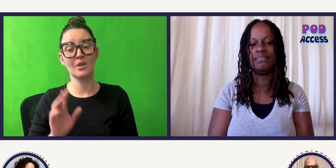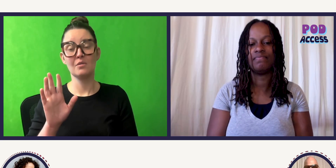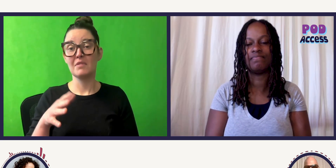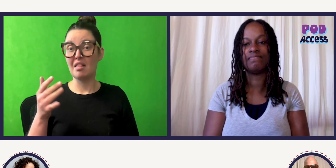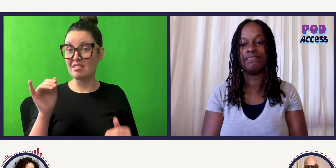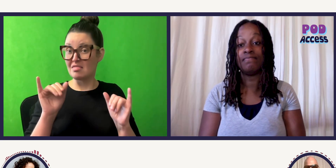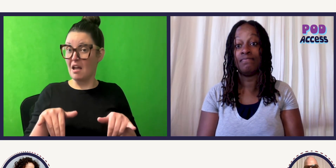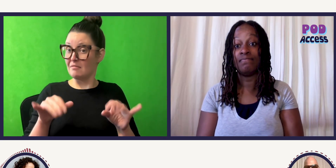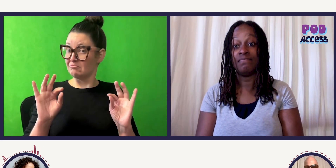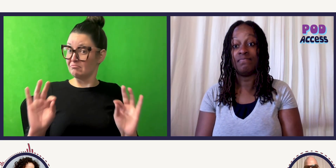Well, that settles it.